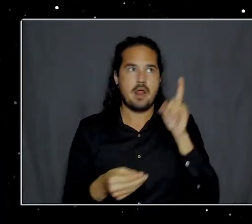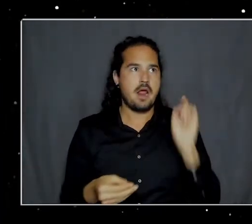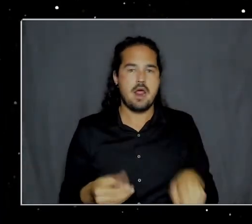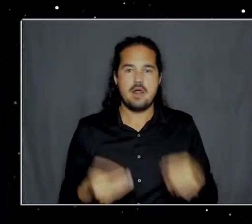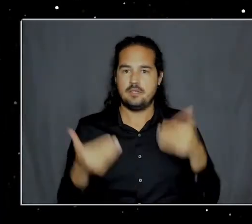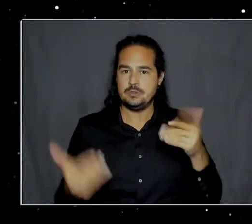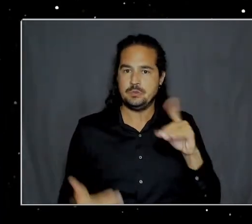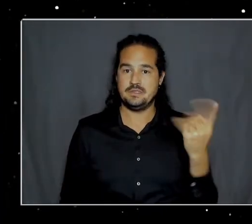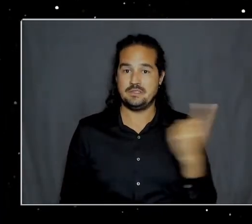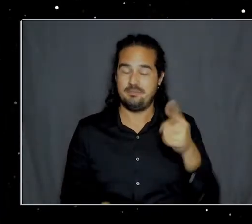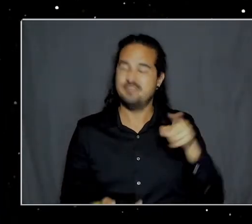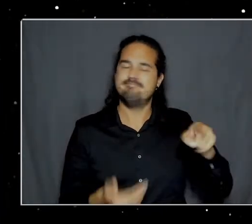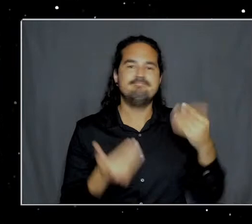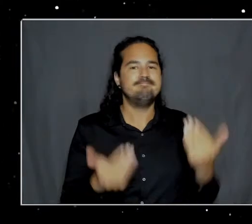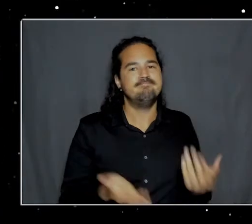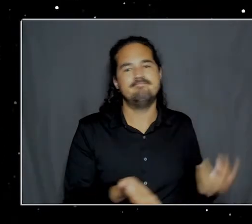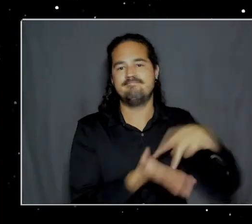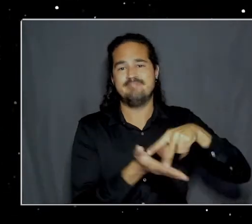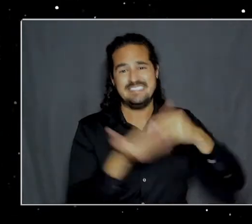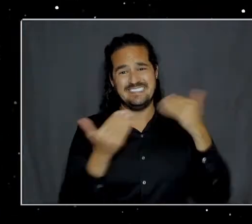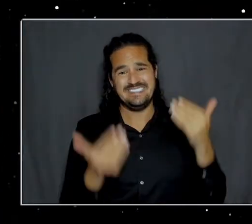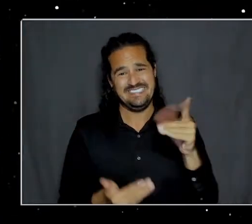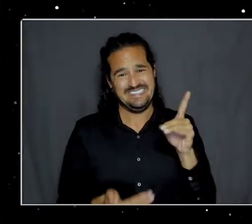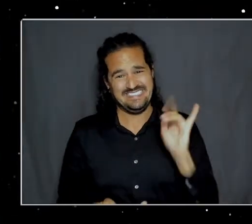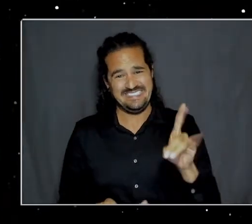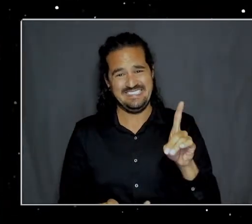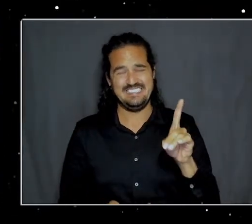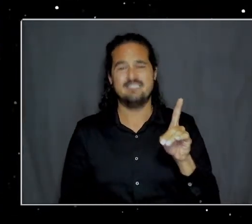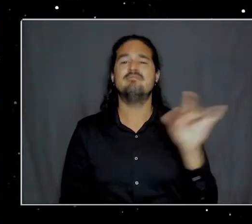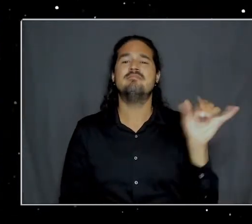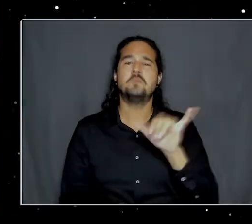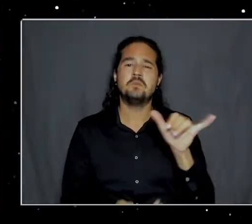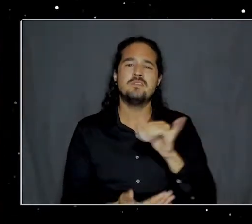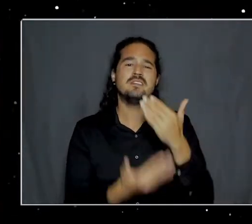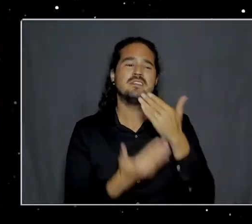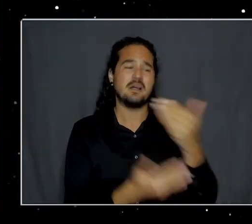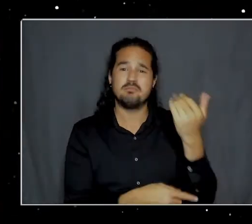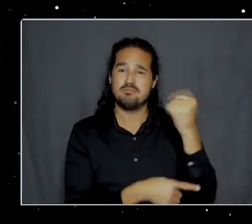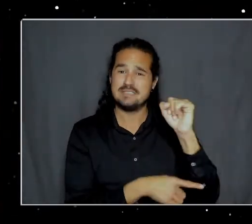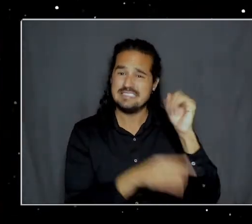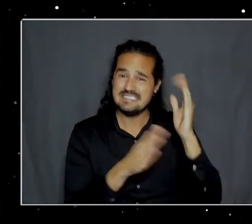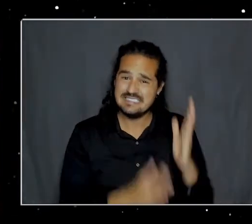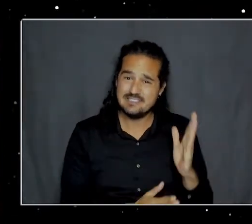BECAUSE SOMEONE NEEDED TO DO IT, AND THEY STEPPED UP TO DO IT. LISA NOWLIN: I ALSO WANT TO THANK THE